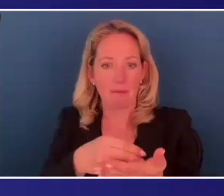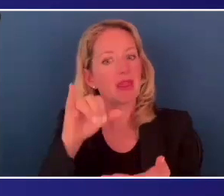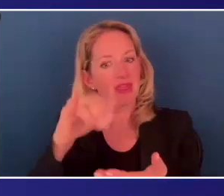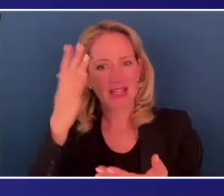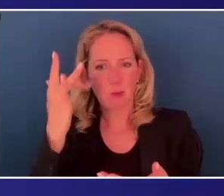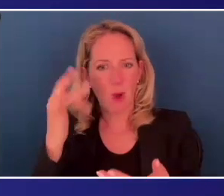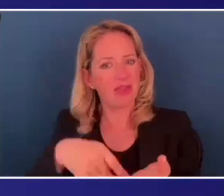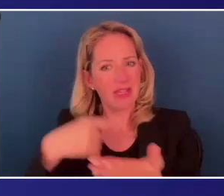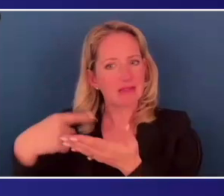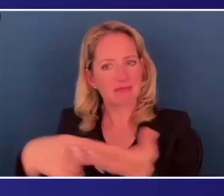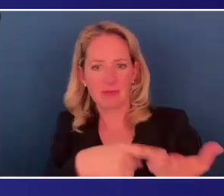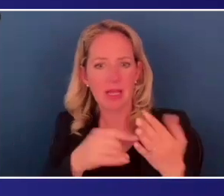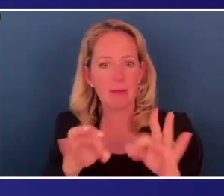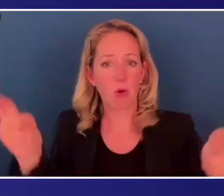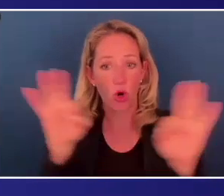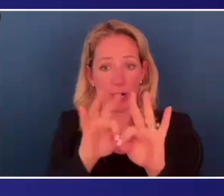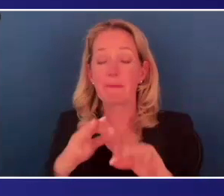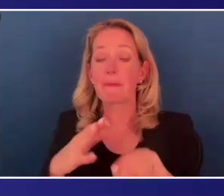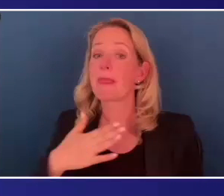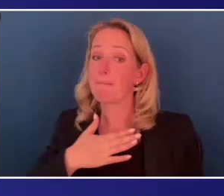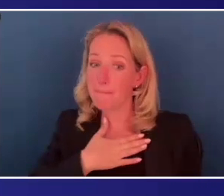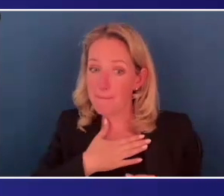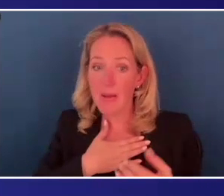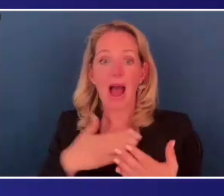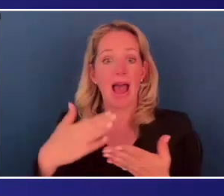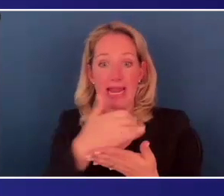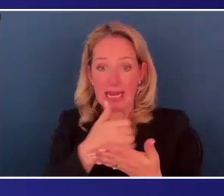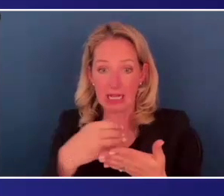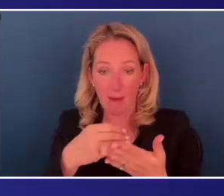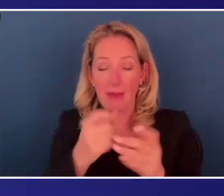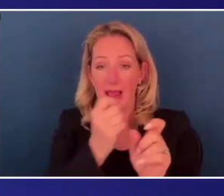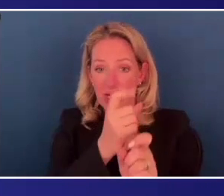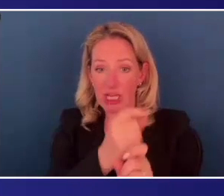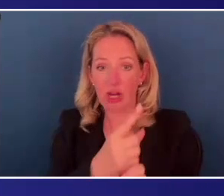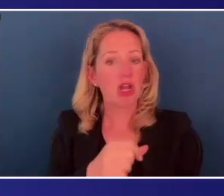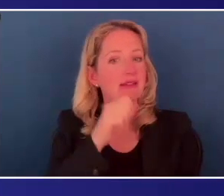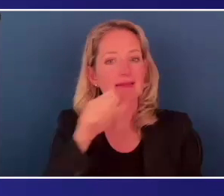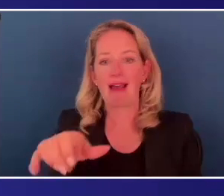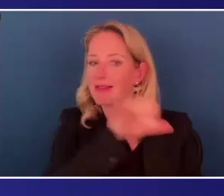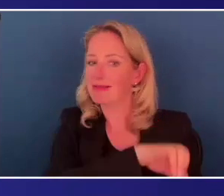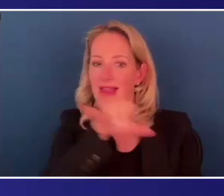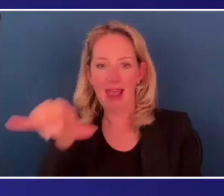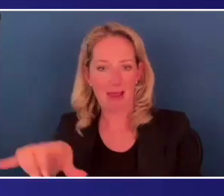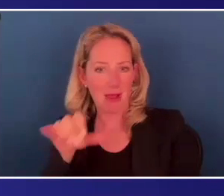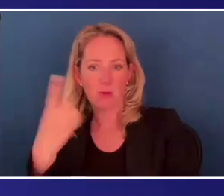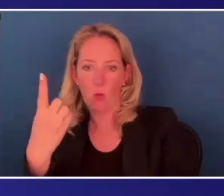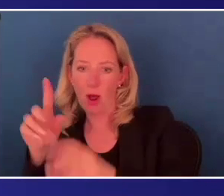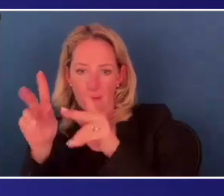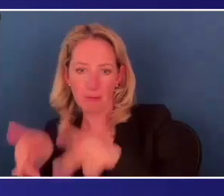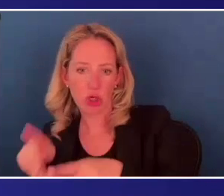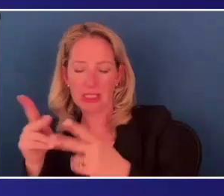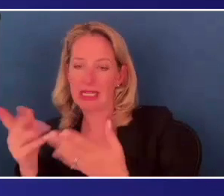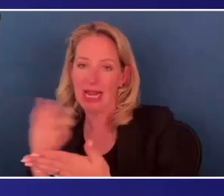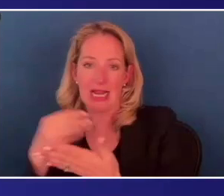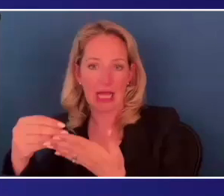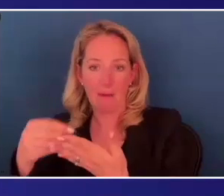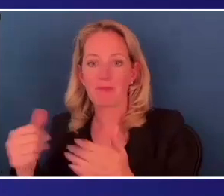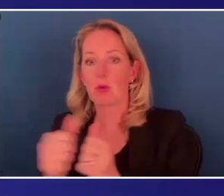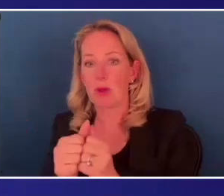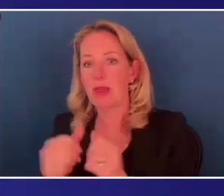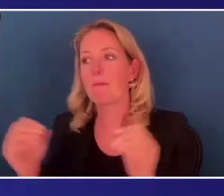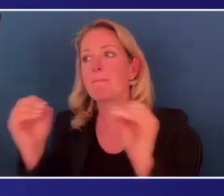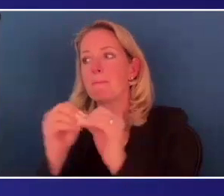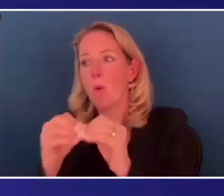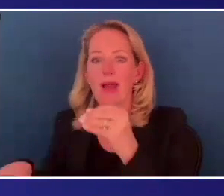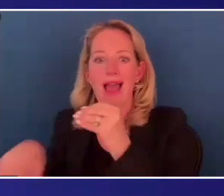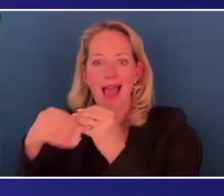My income yearly does not look the same as a 1-person income as those who have more disposable income or less children.